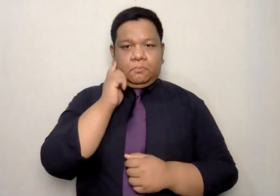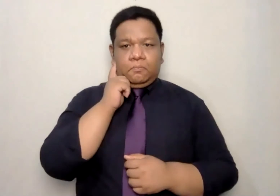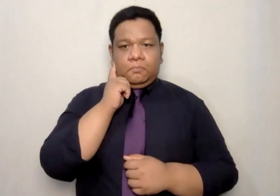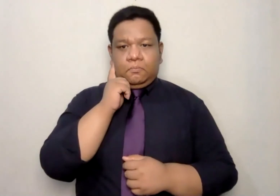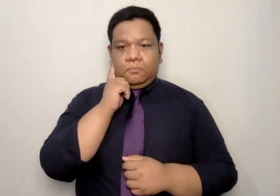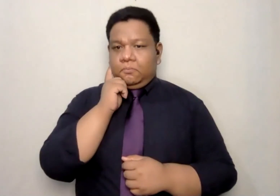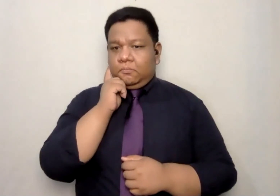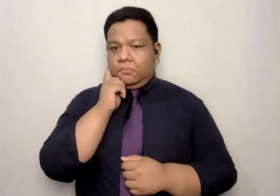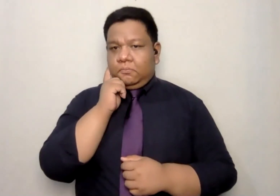Hello?